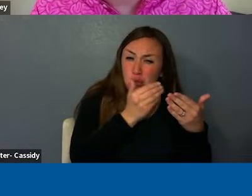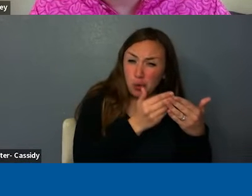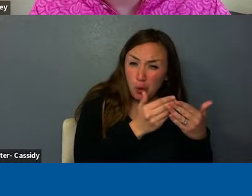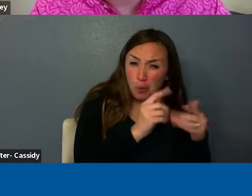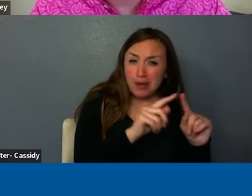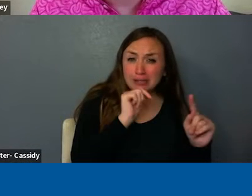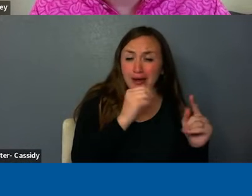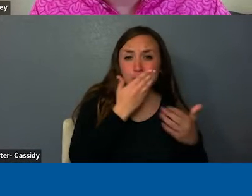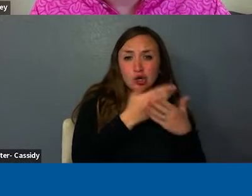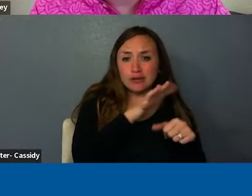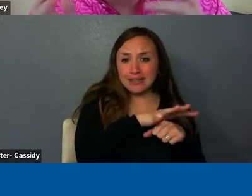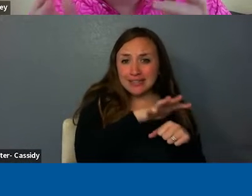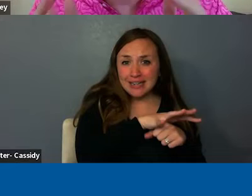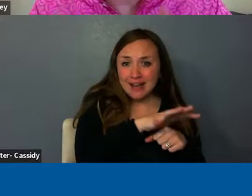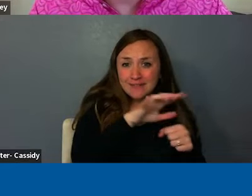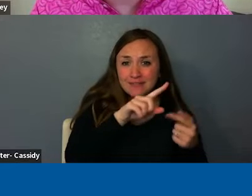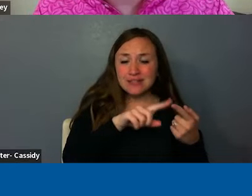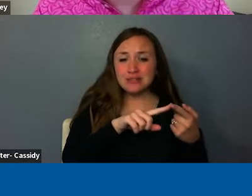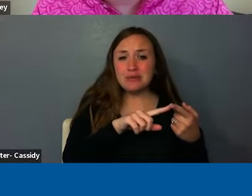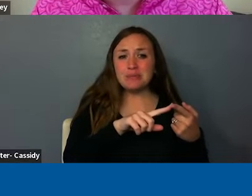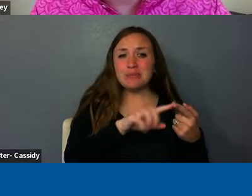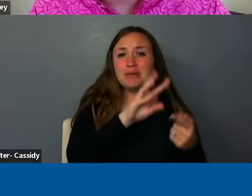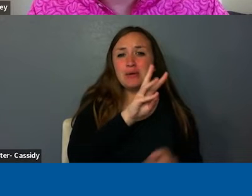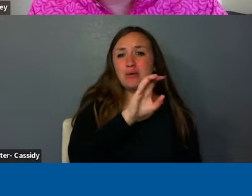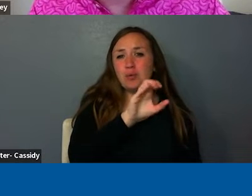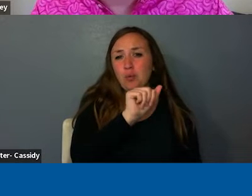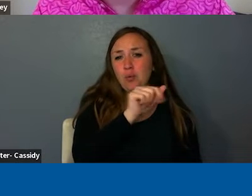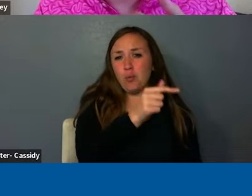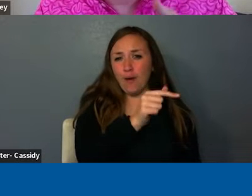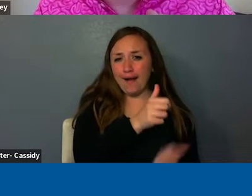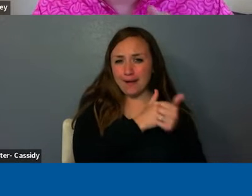to be like, WCAG compliant, perceptual contrasty enough.